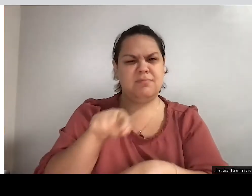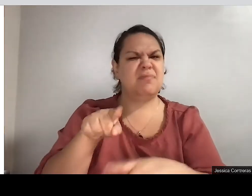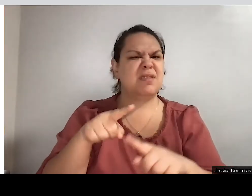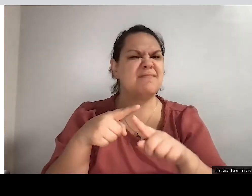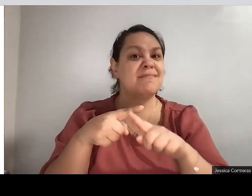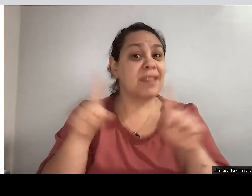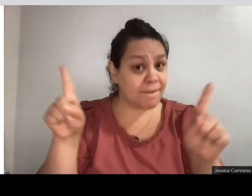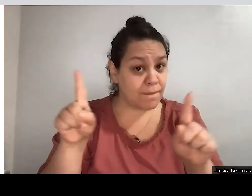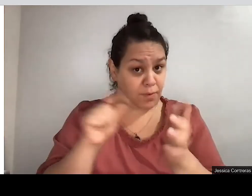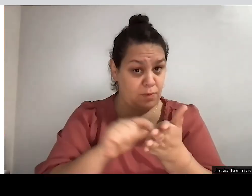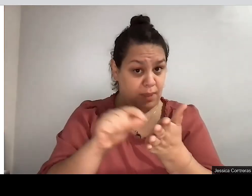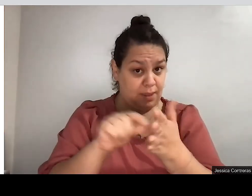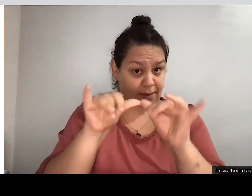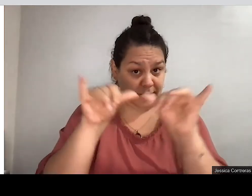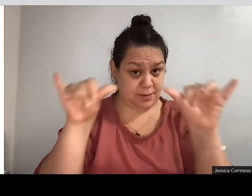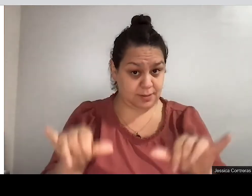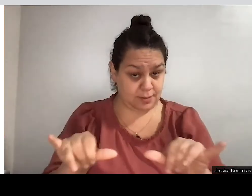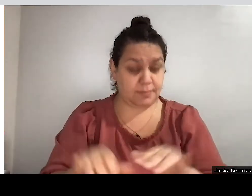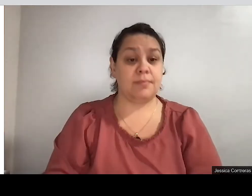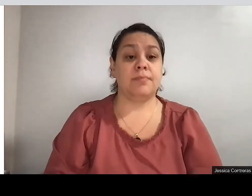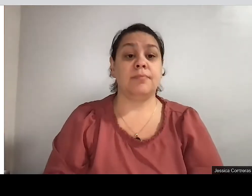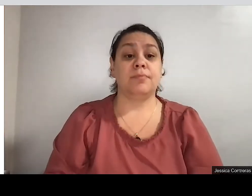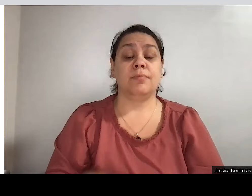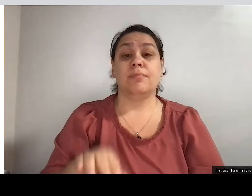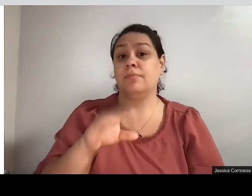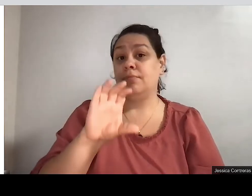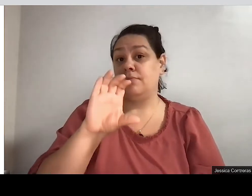• Korean and English, which have different writing systems